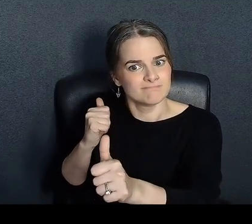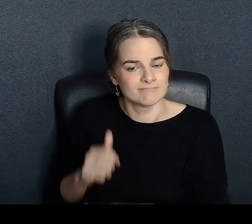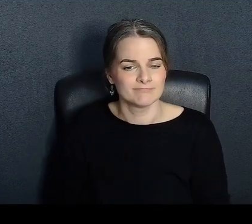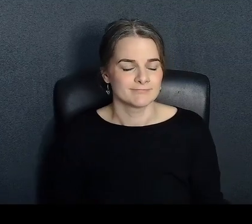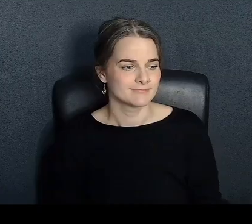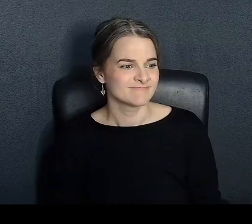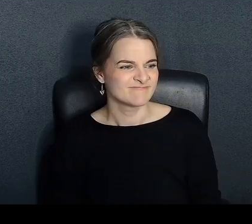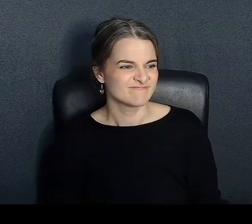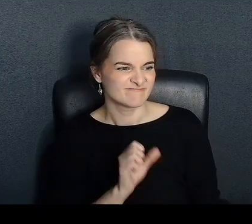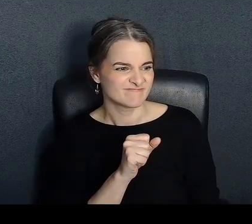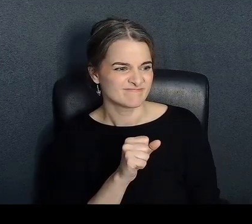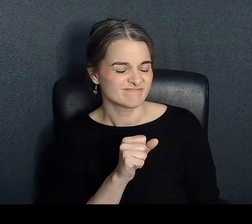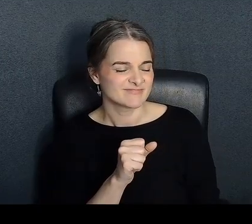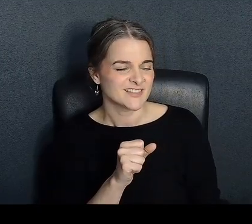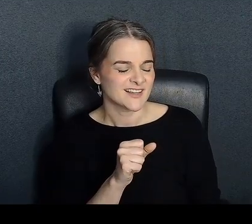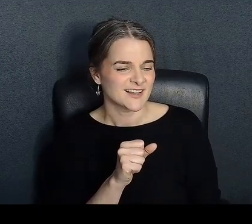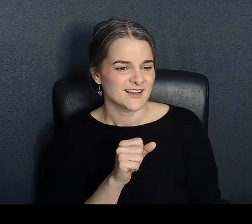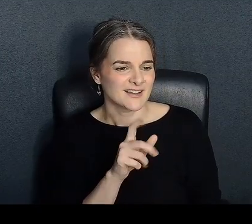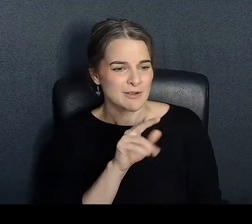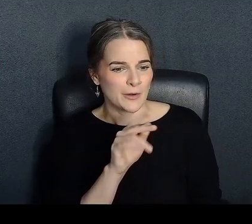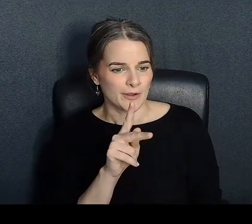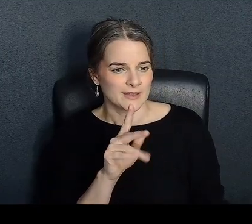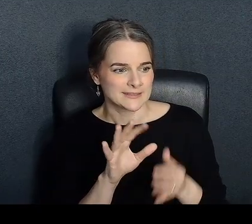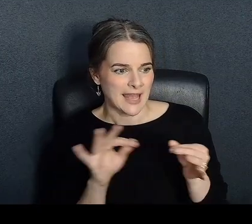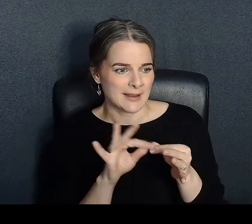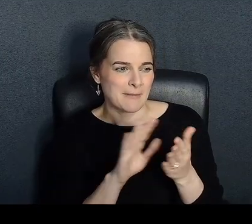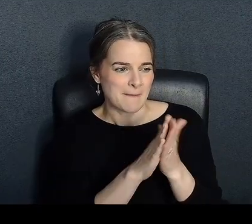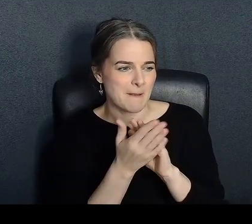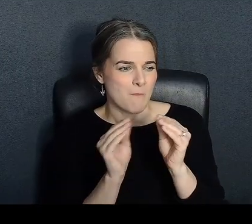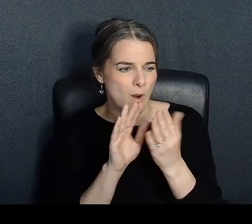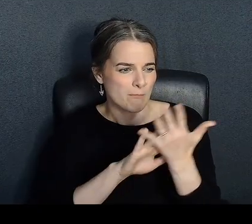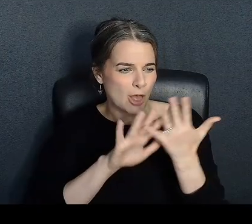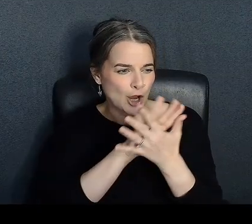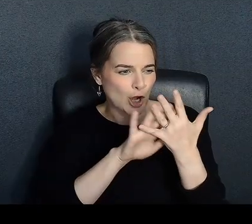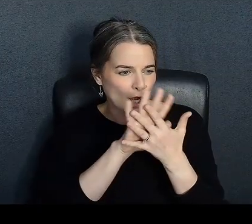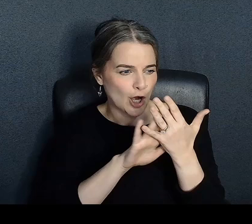The whole over-the-counter devices that are available